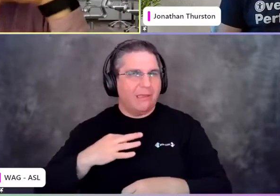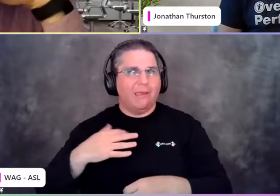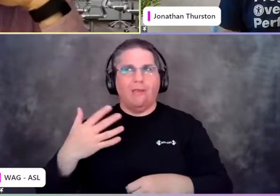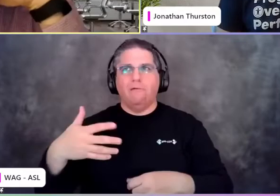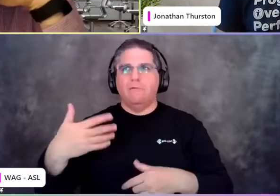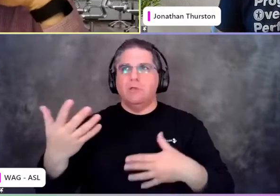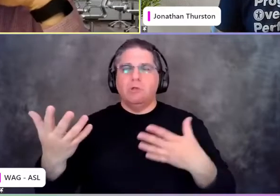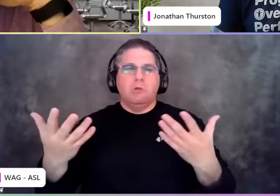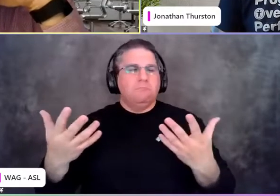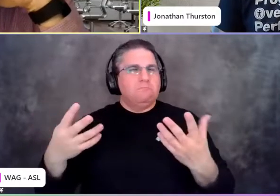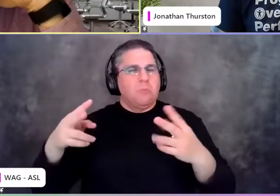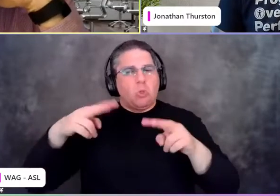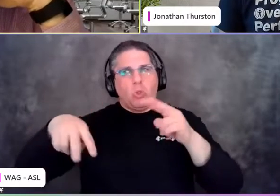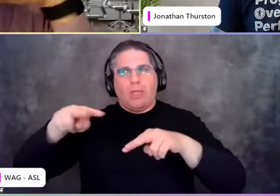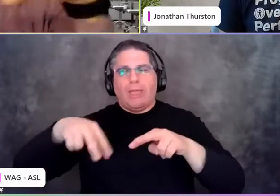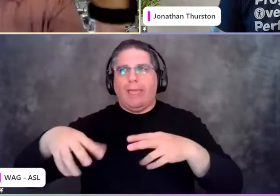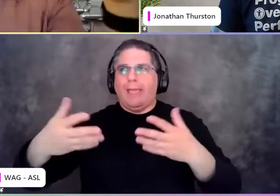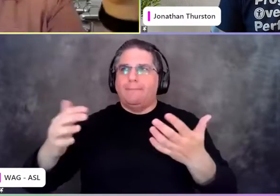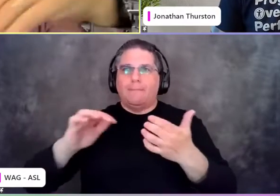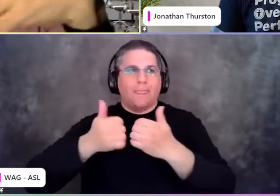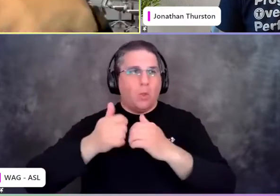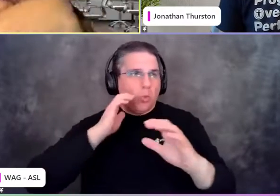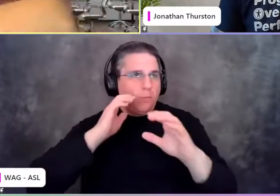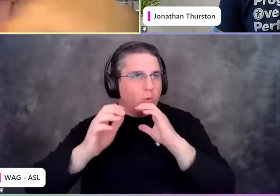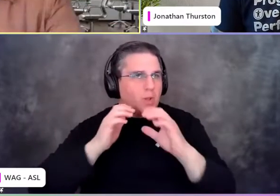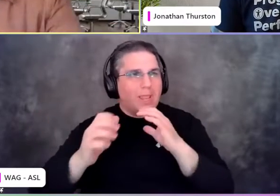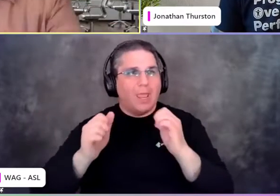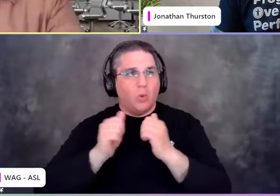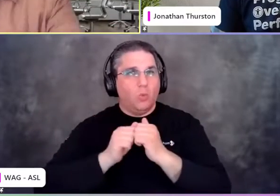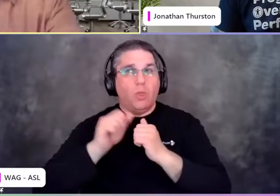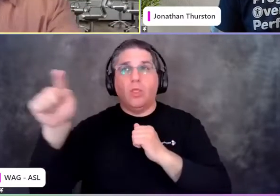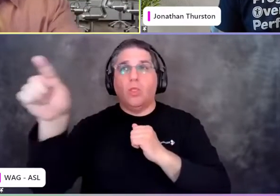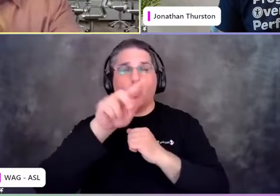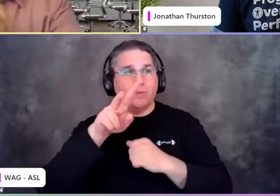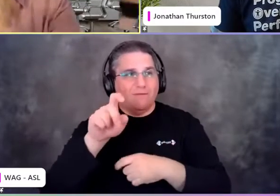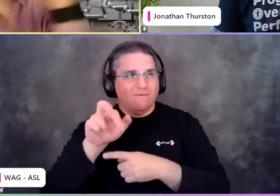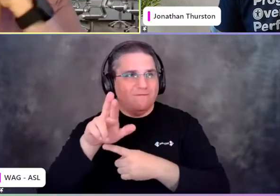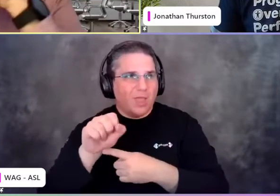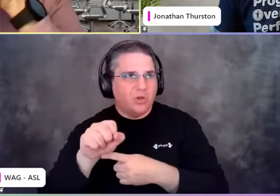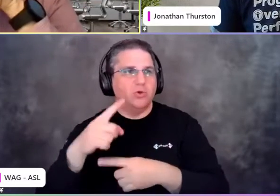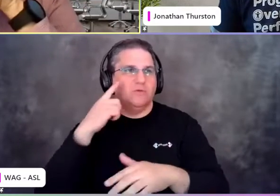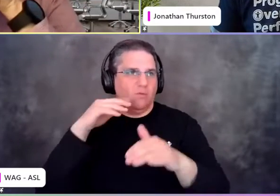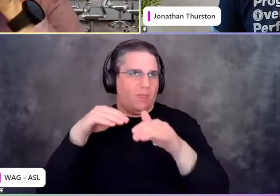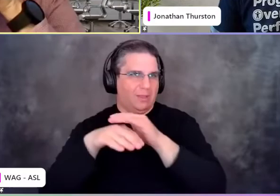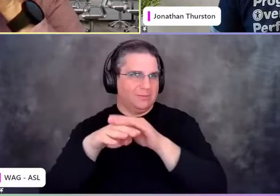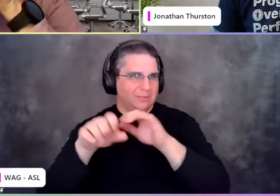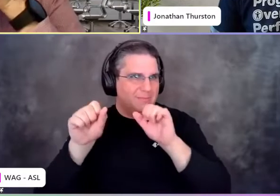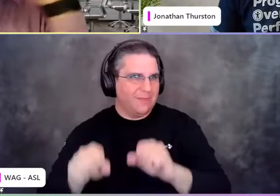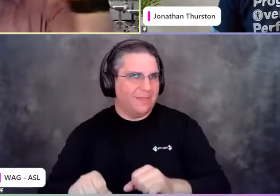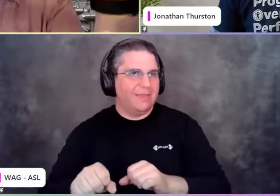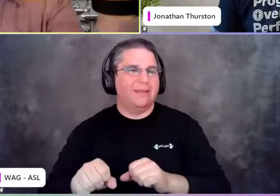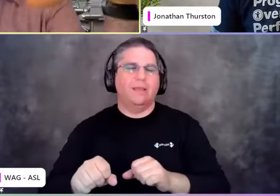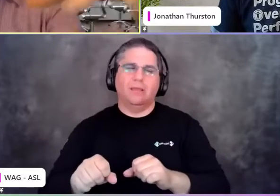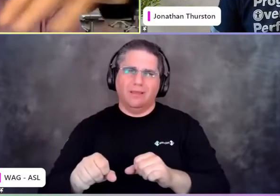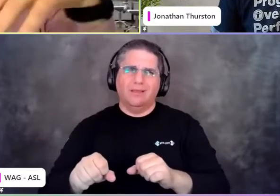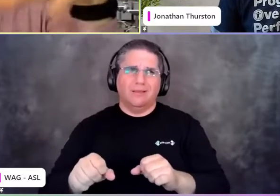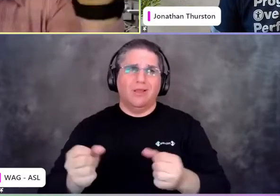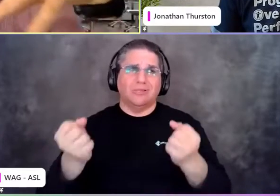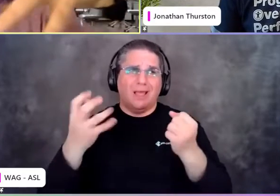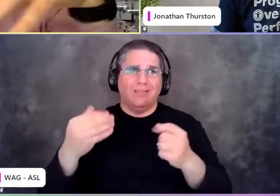procurement, looking at the use of standards, looking at training or procurement officials, looking at how you